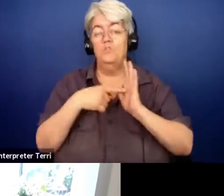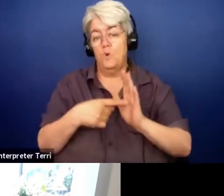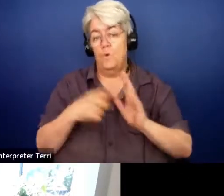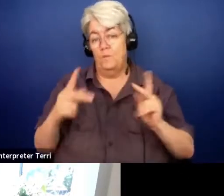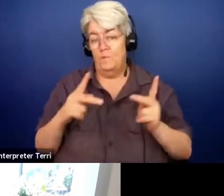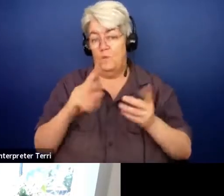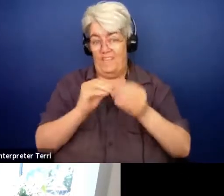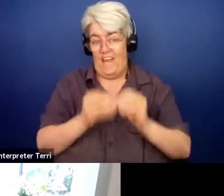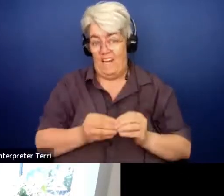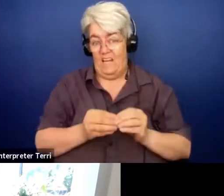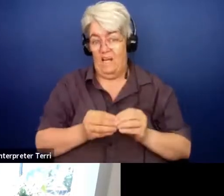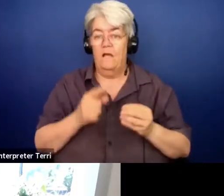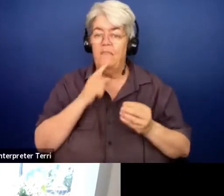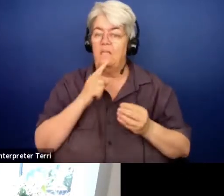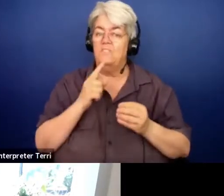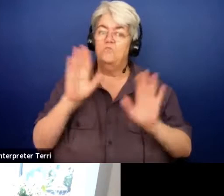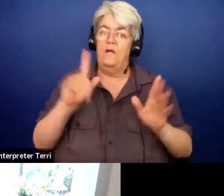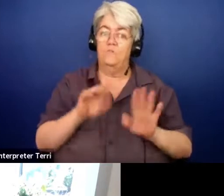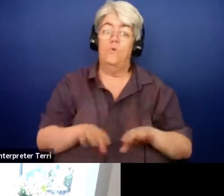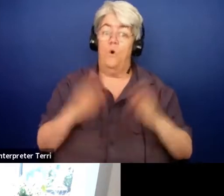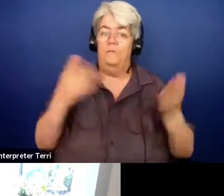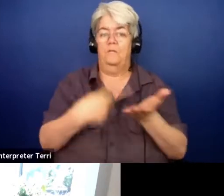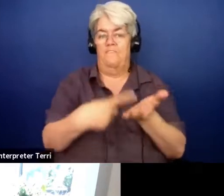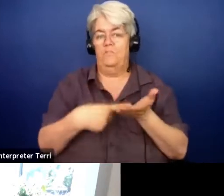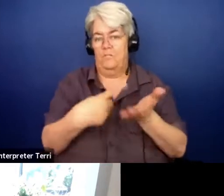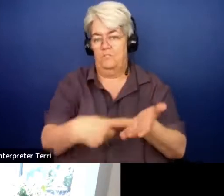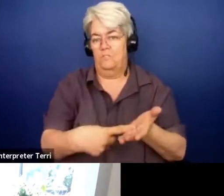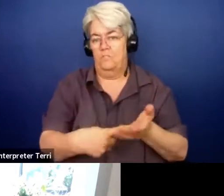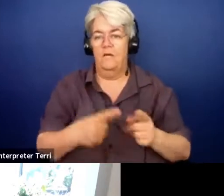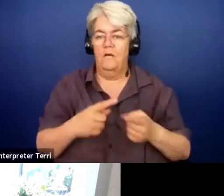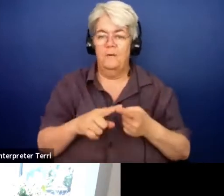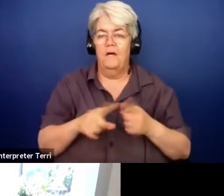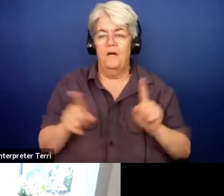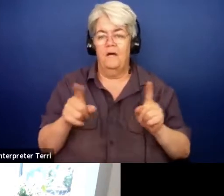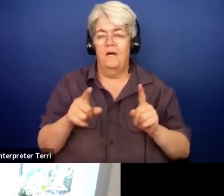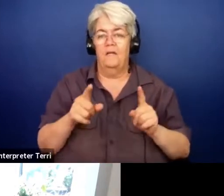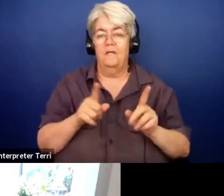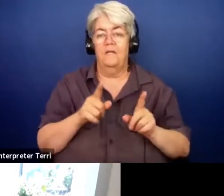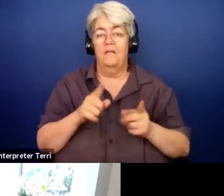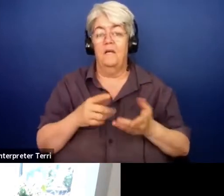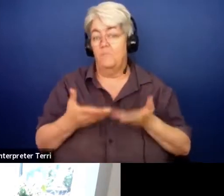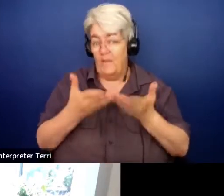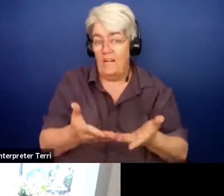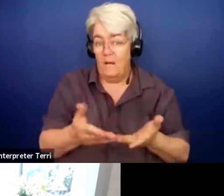is great for opening doors. Just counseling that it can be overwhelming for settings that